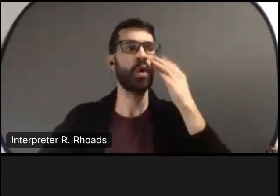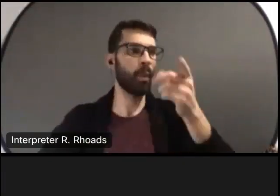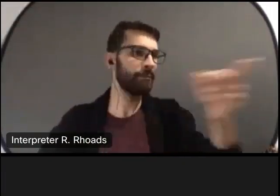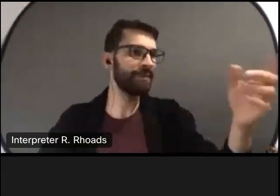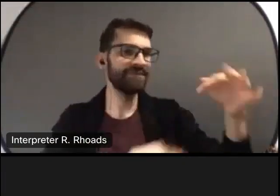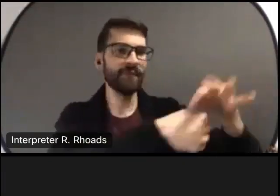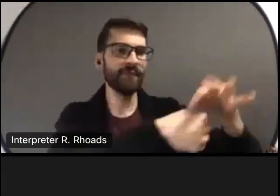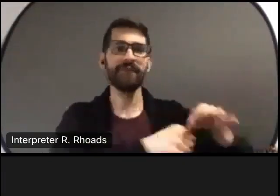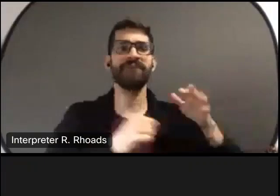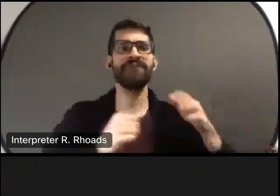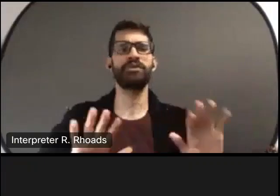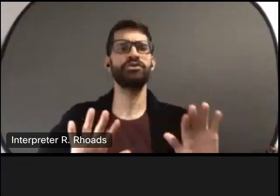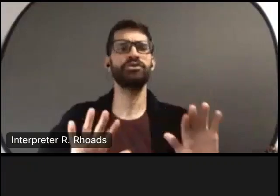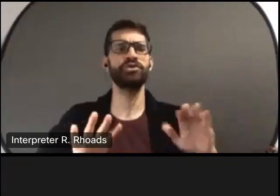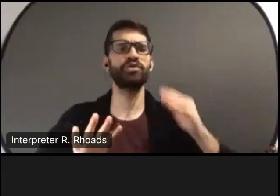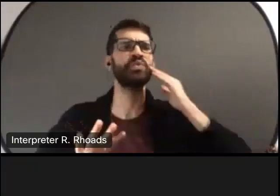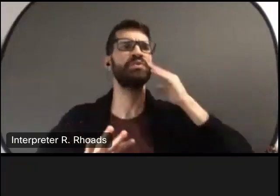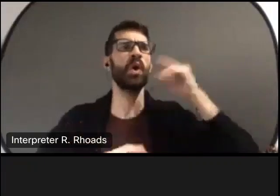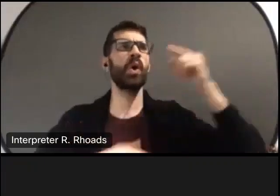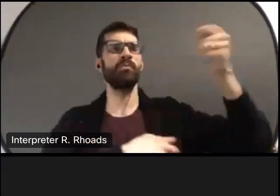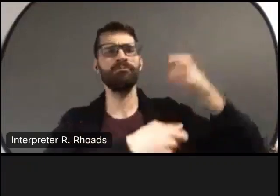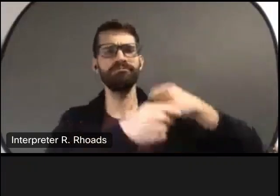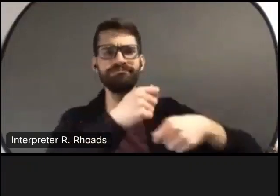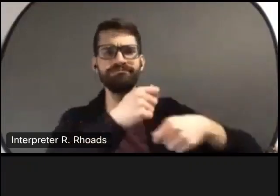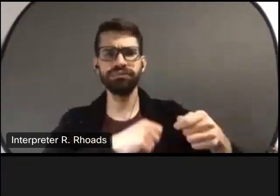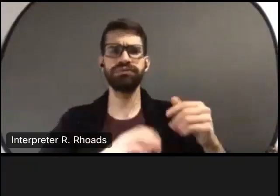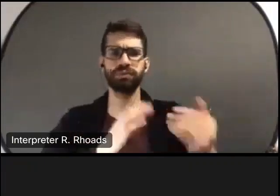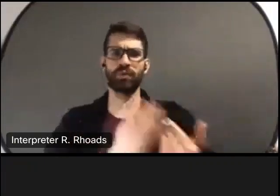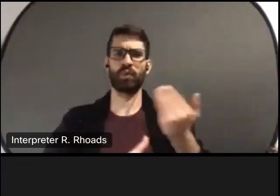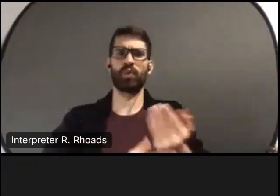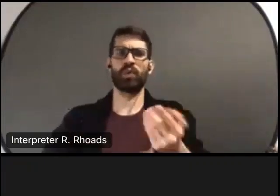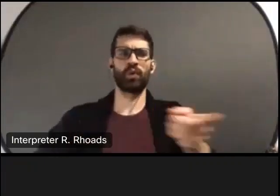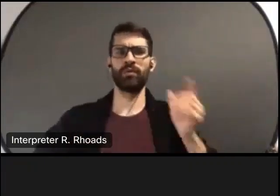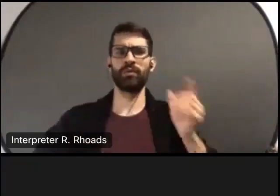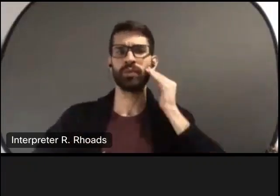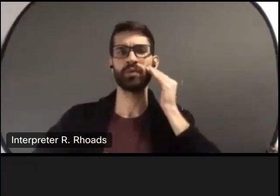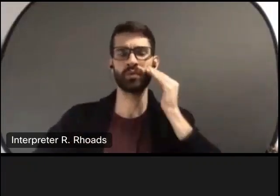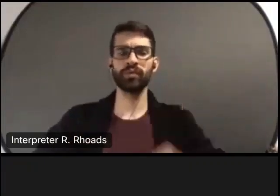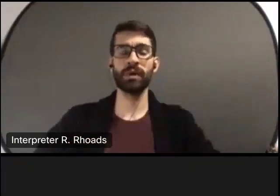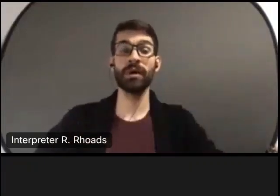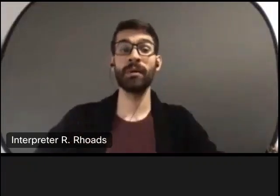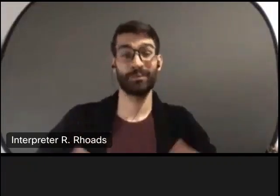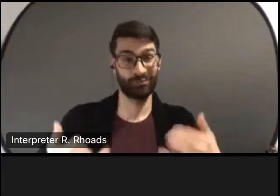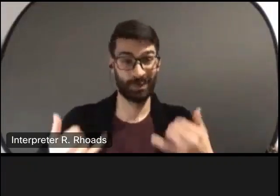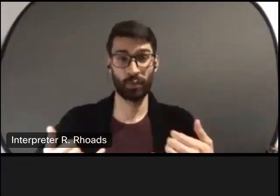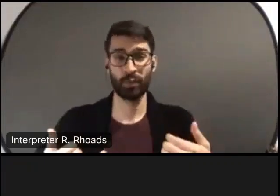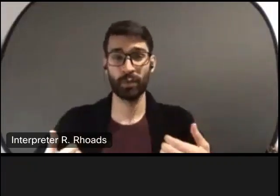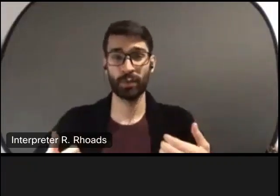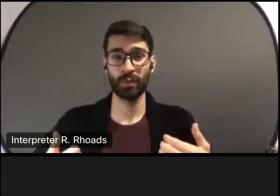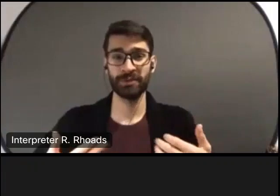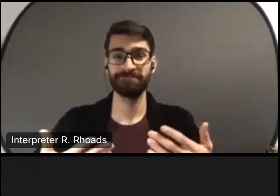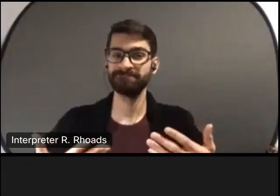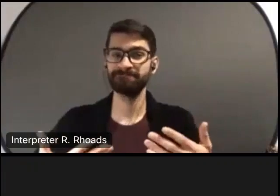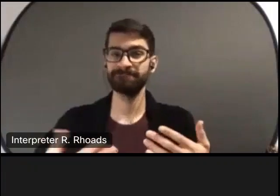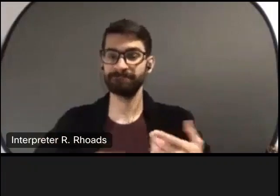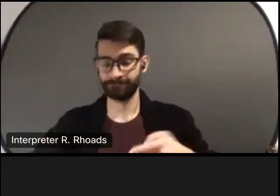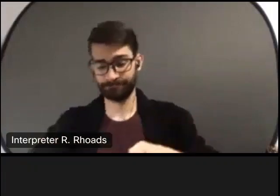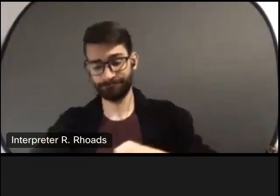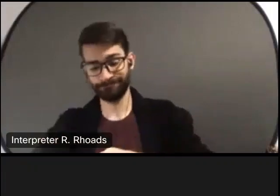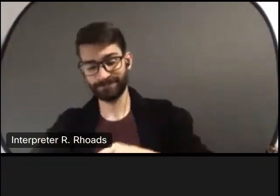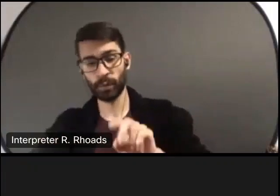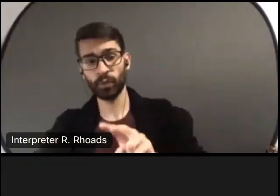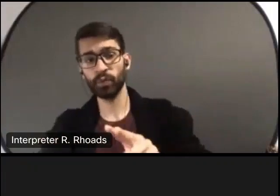we do know who's coming into office, but right now ... you know until 2 p.m or thereabouts on